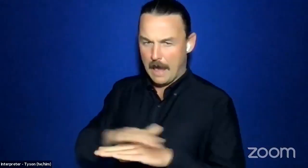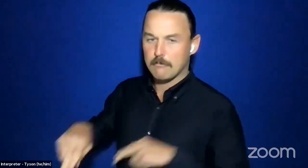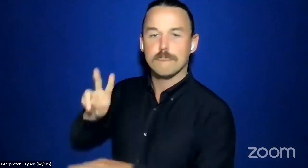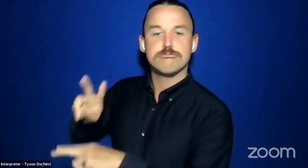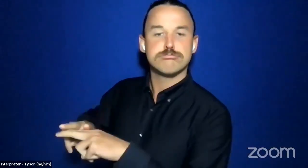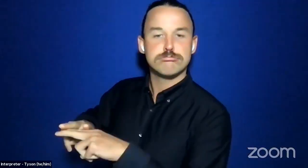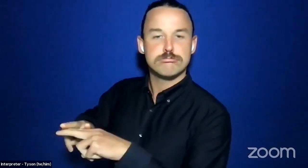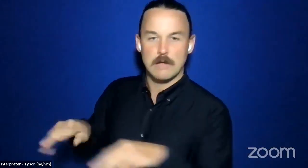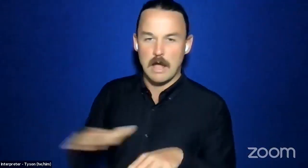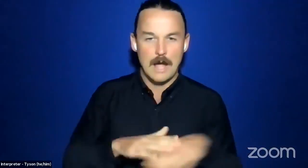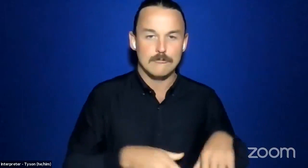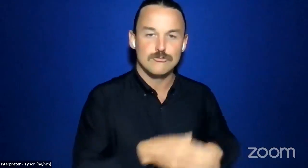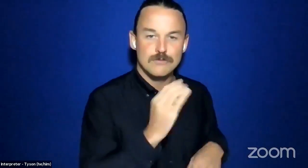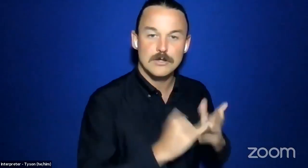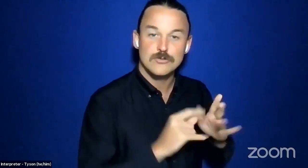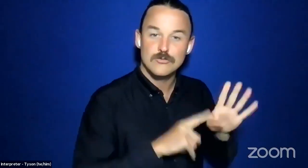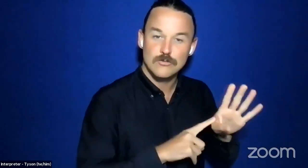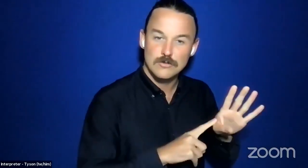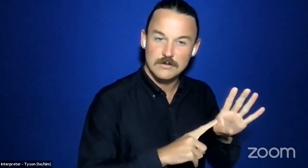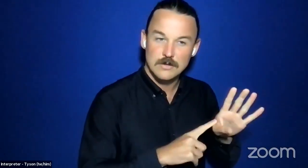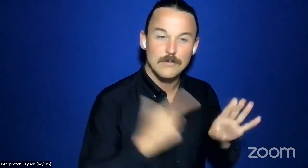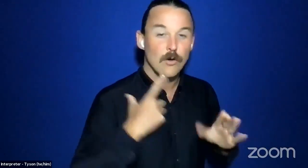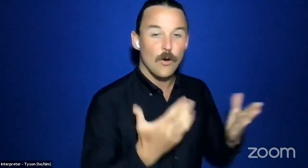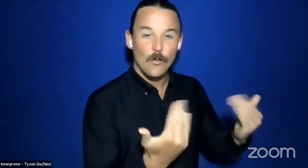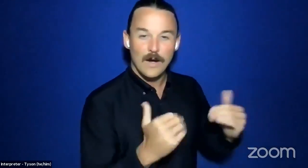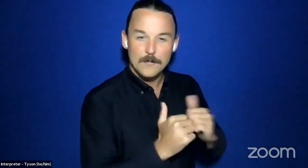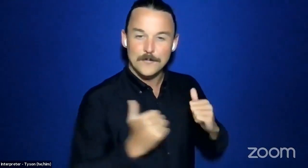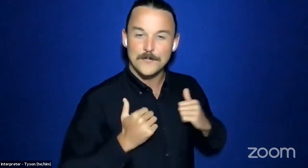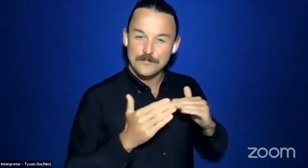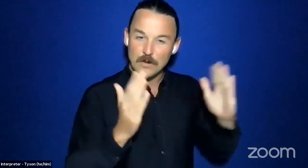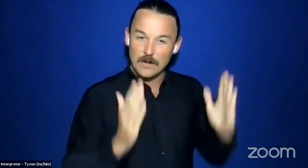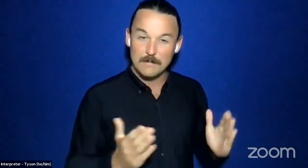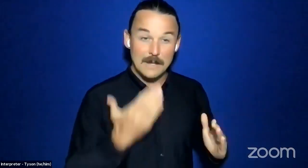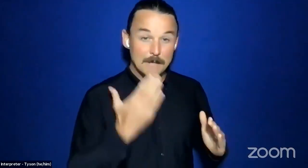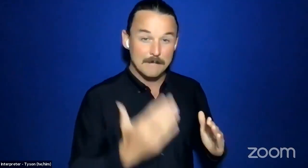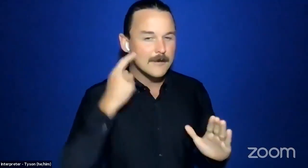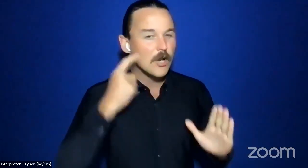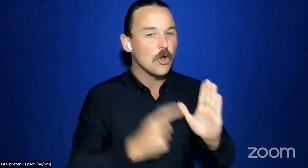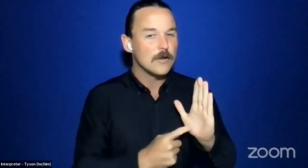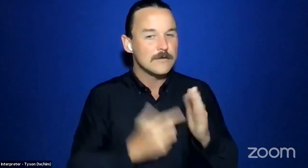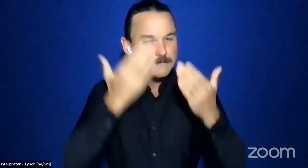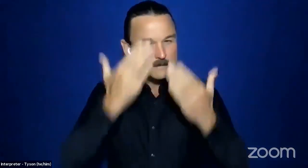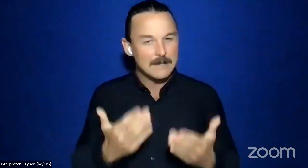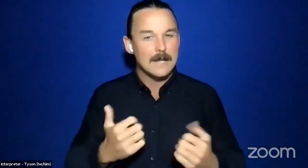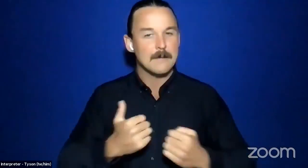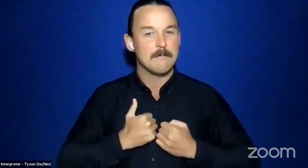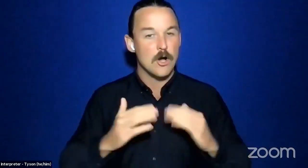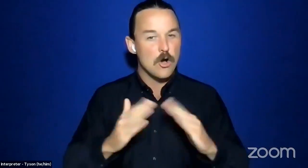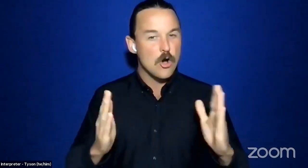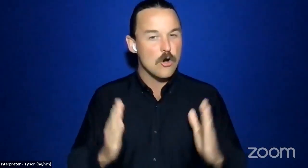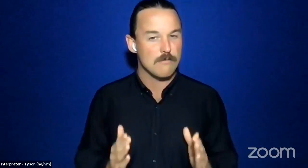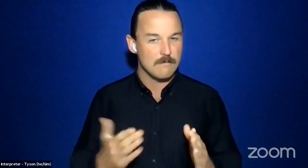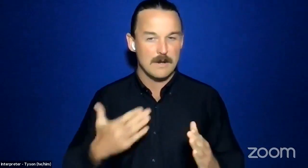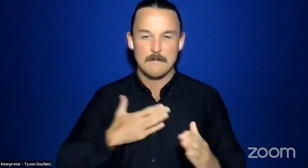responsibility and knowledge that you've been welcomed into my home and you take care, acknowledge and respect. ct my country and my